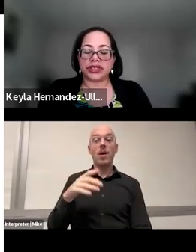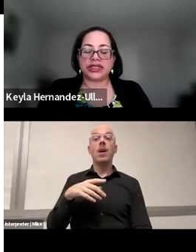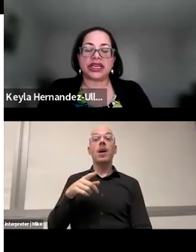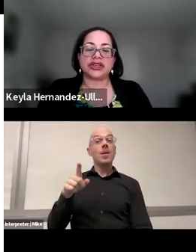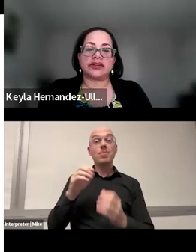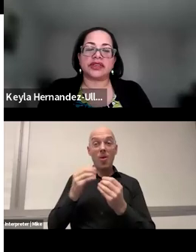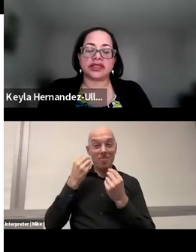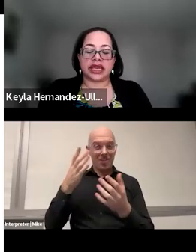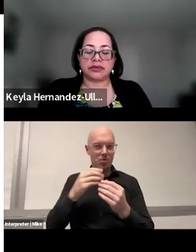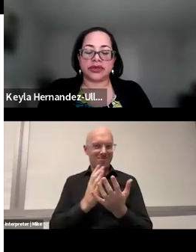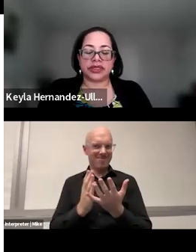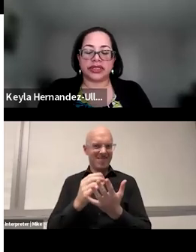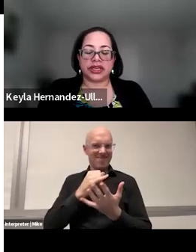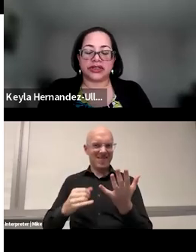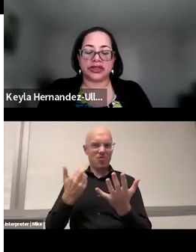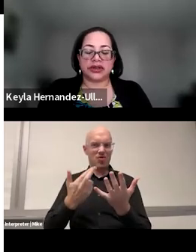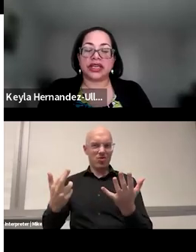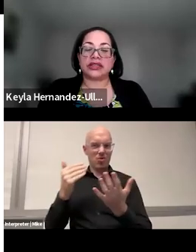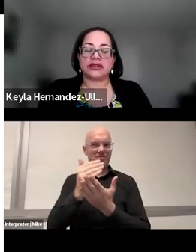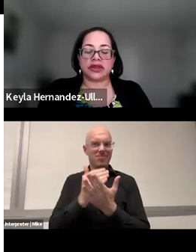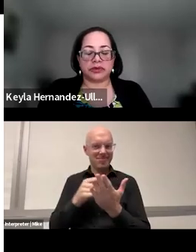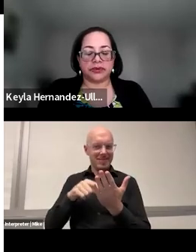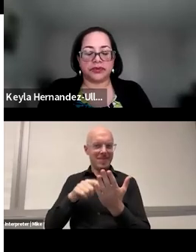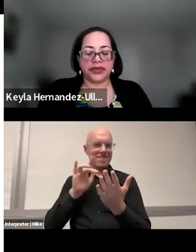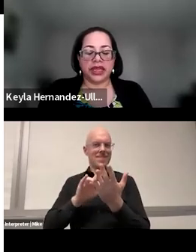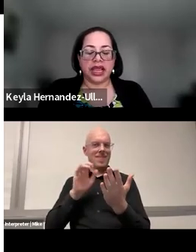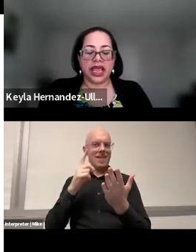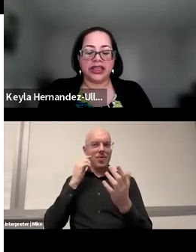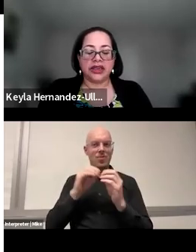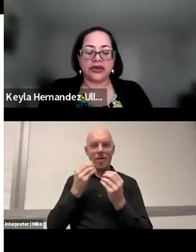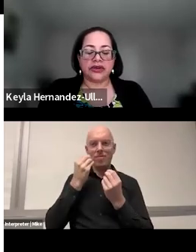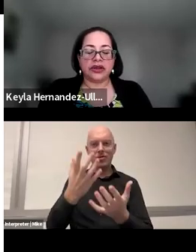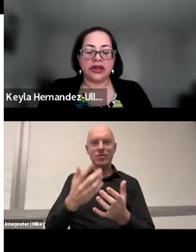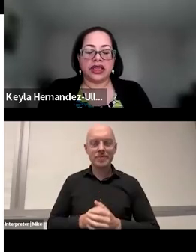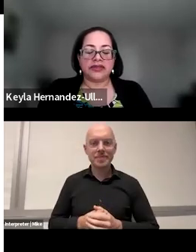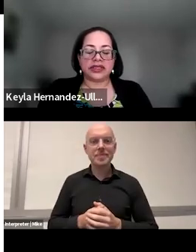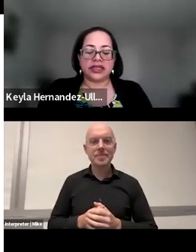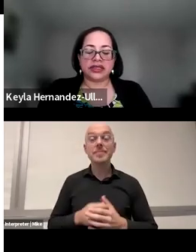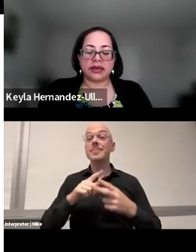Keyla Hernandez-Ulloa: A link to more information in the resources section of this slide presentation is available